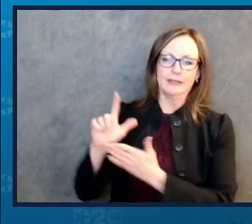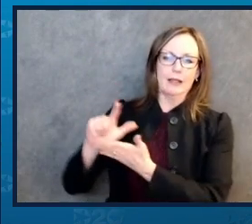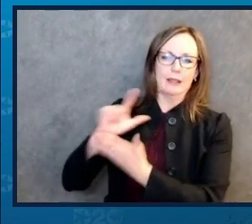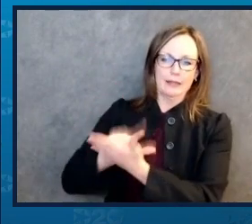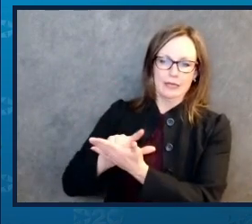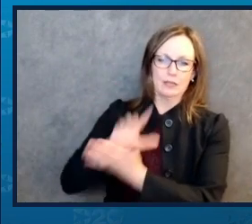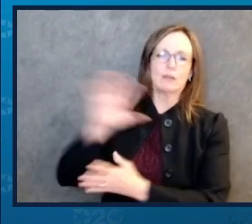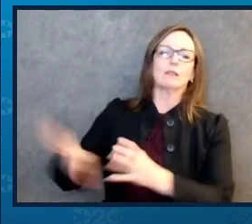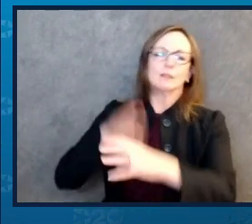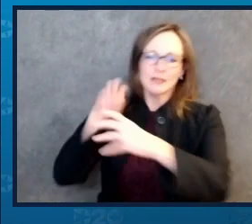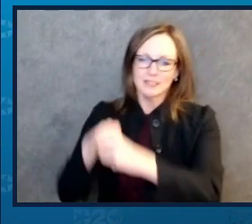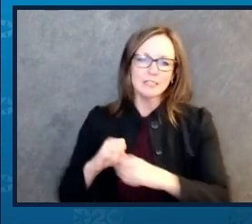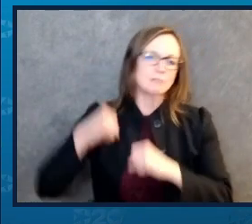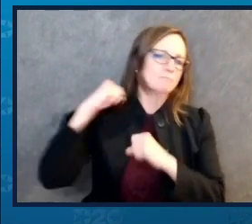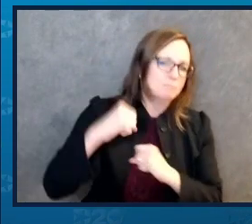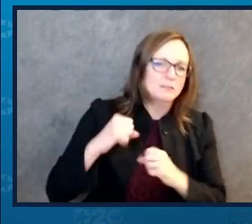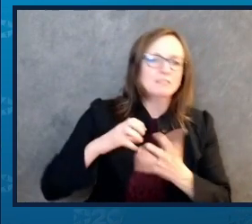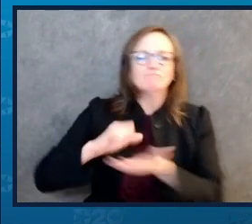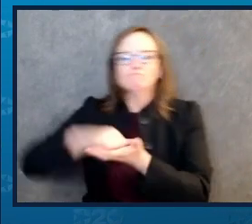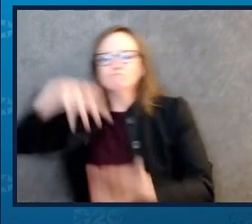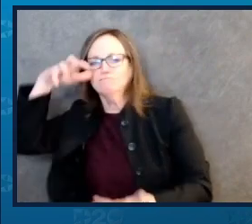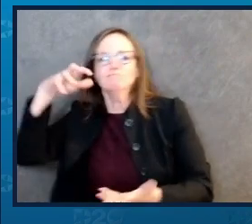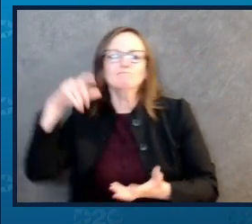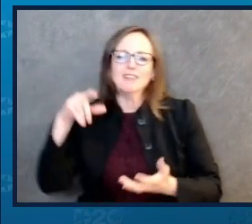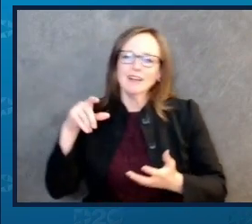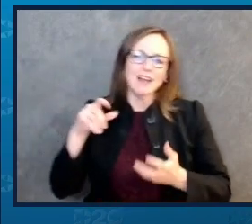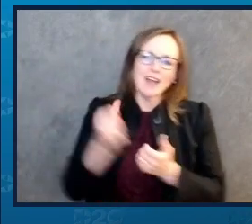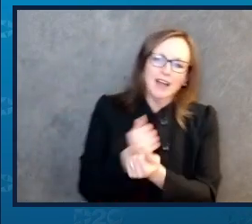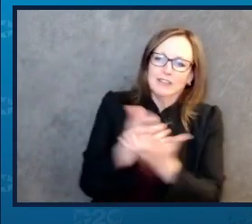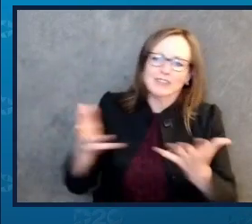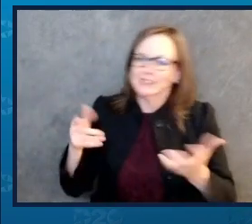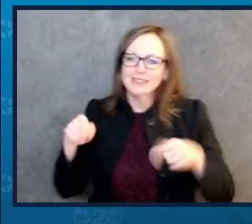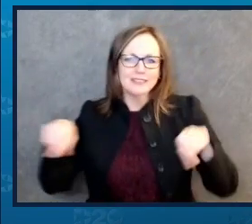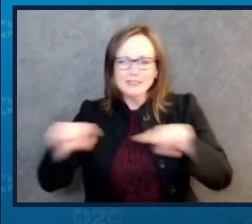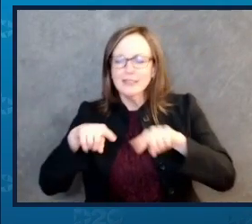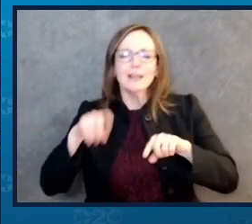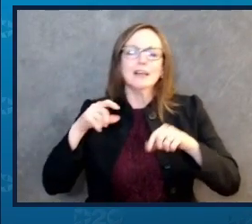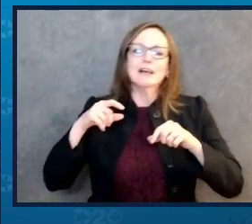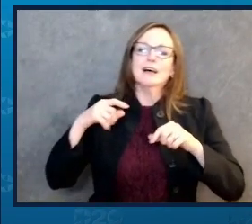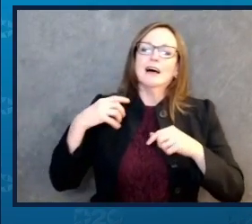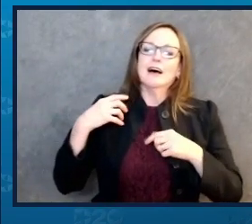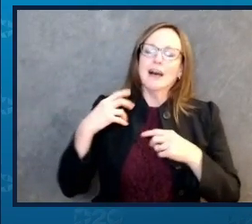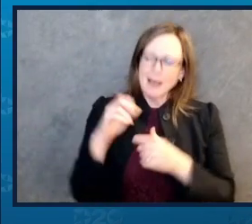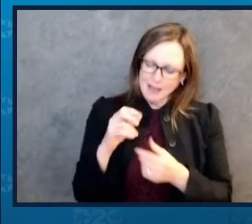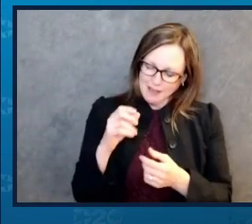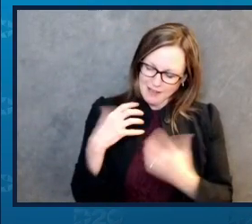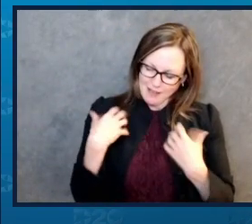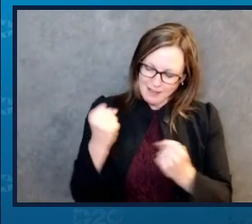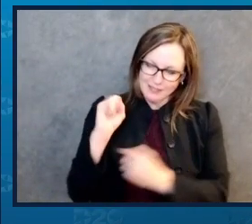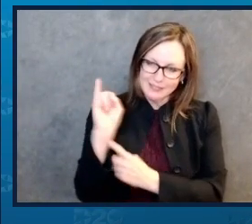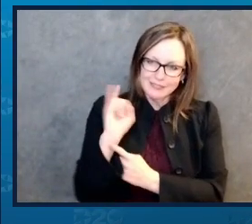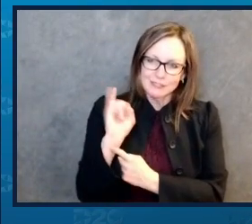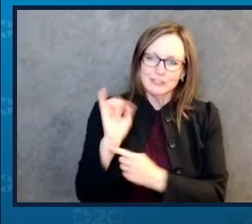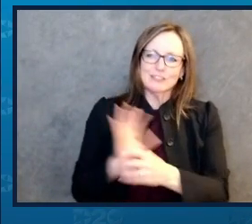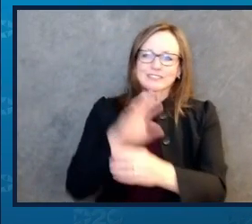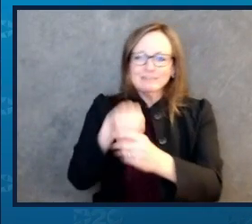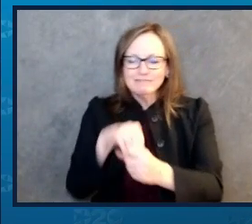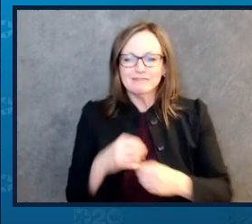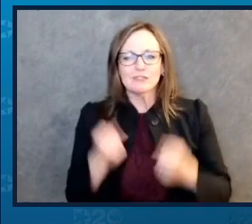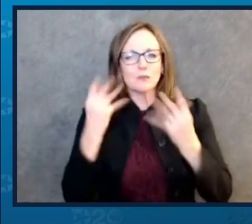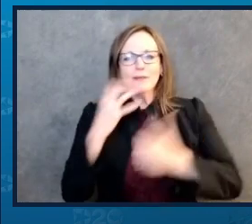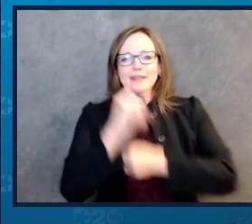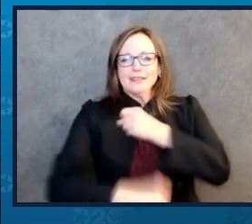WITH PREEXISTING CONDITIONS.